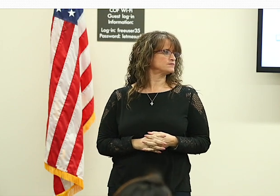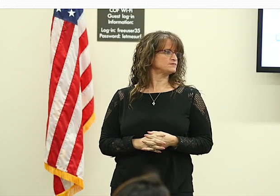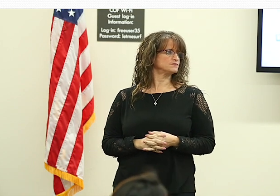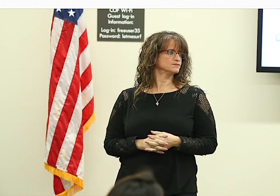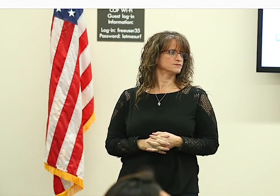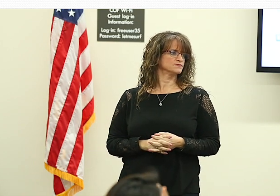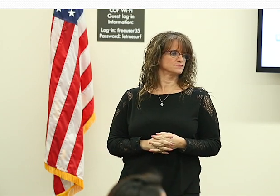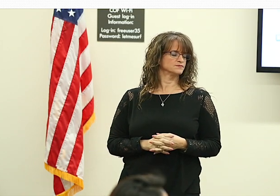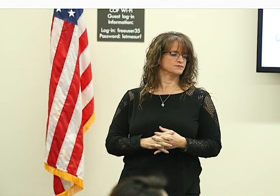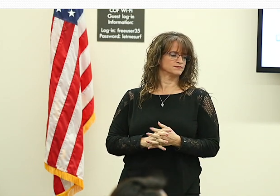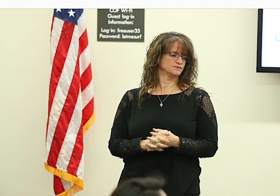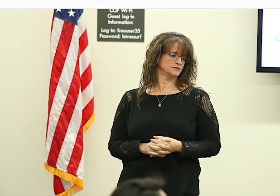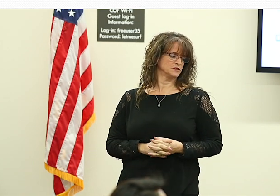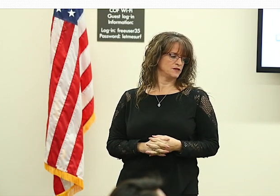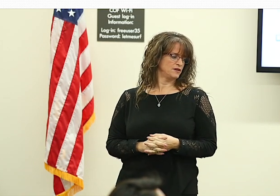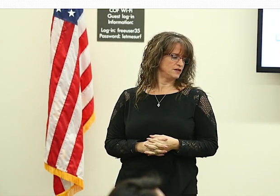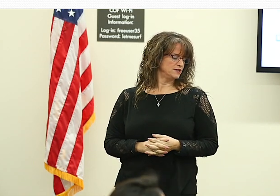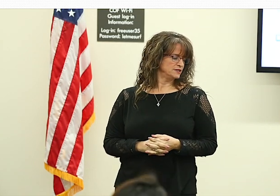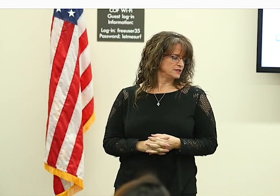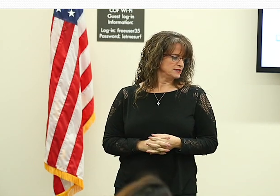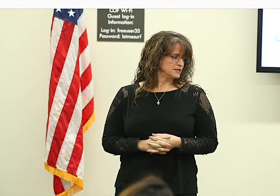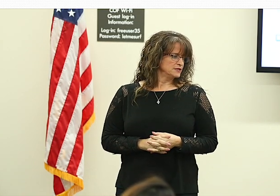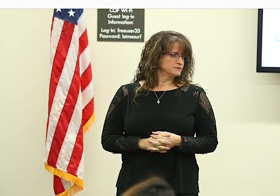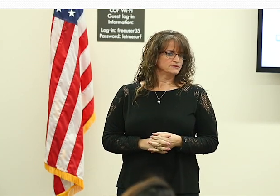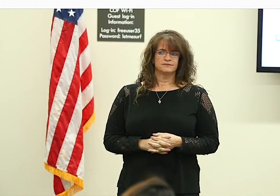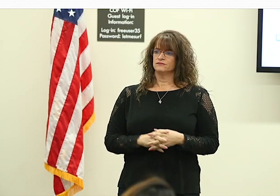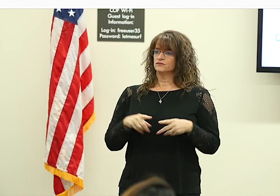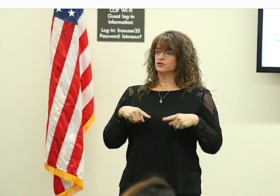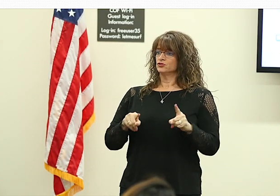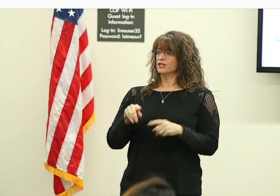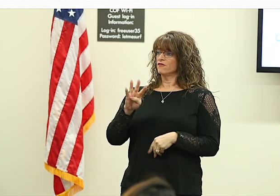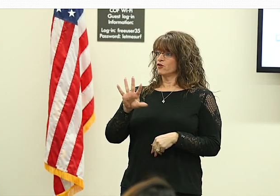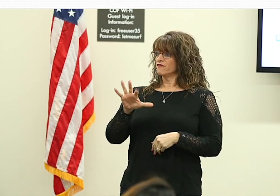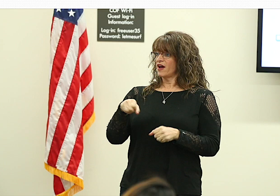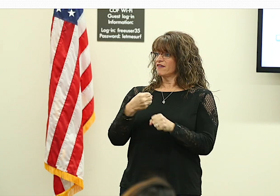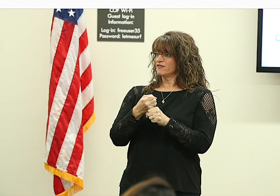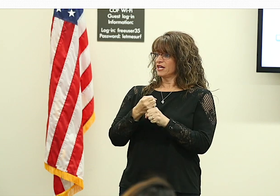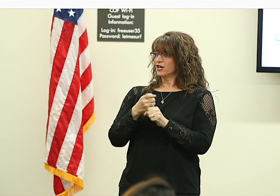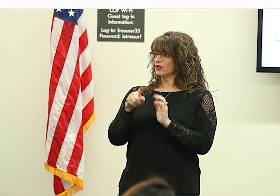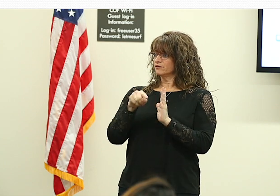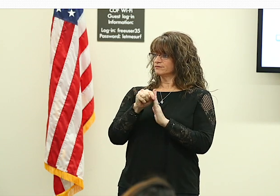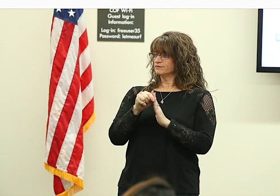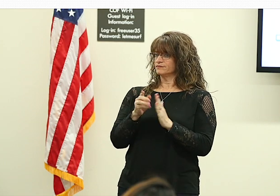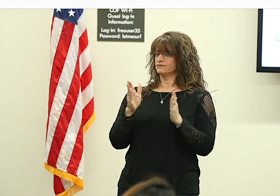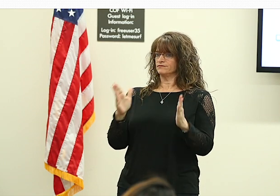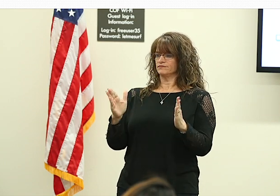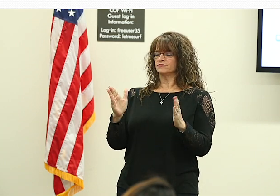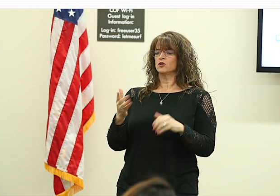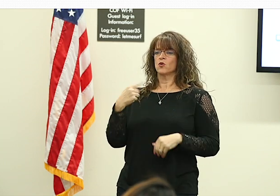Okay. And during the 45 years, we will recertify that you